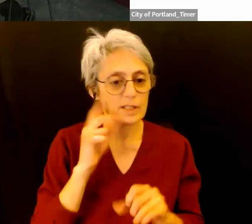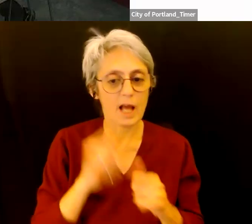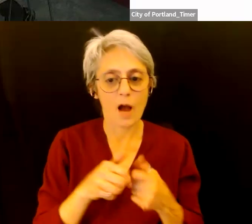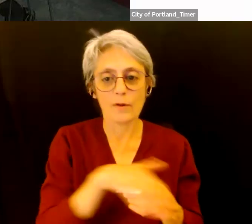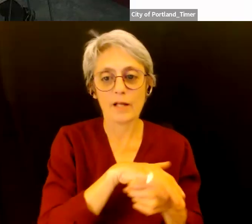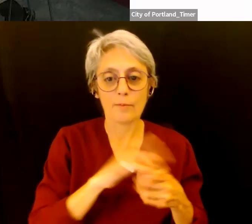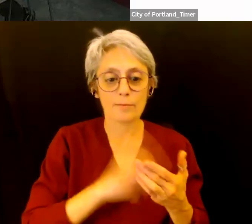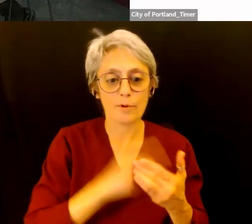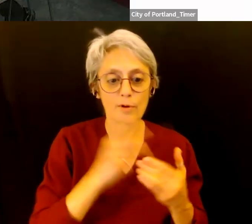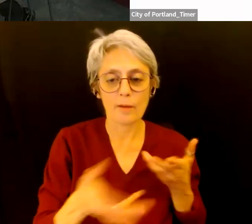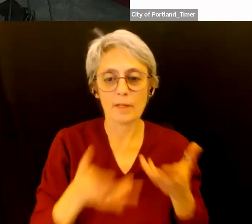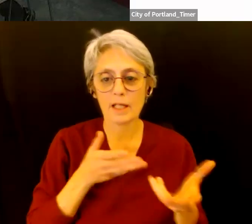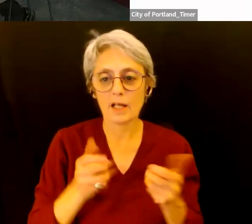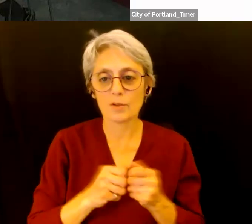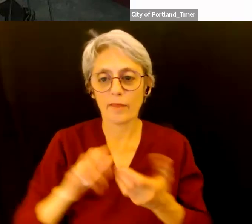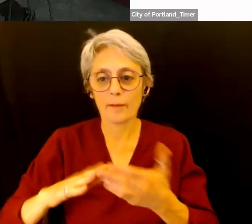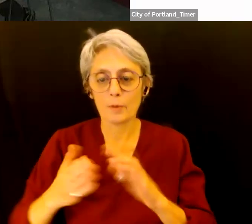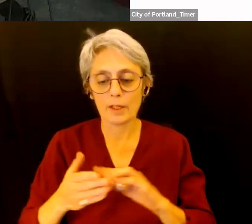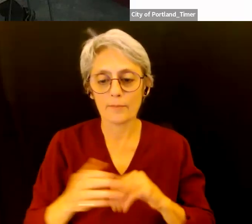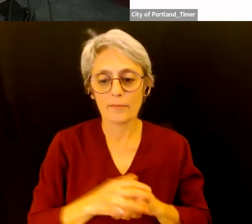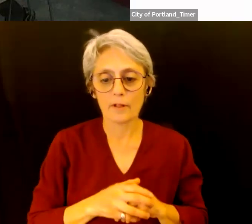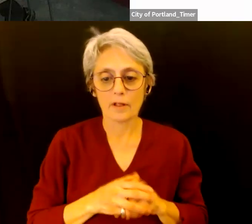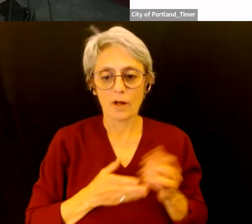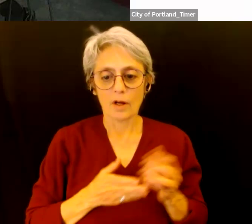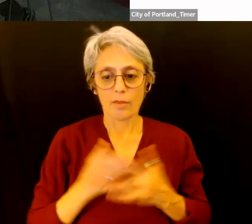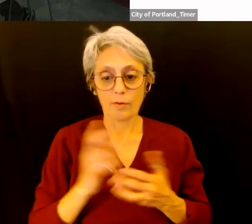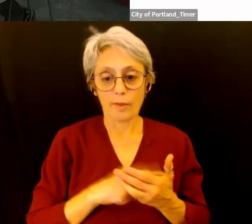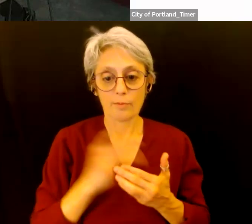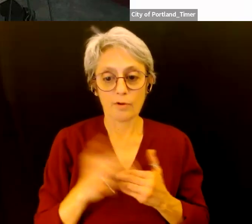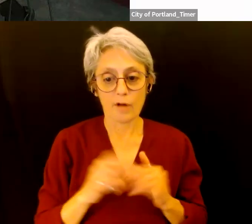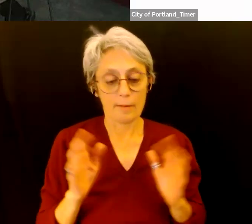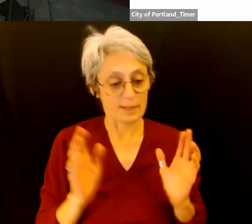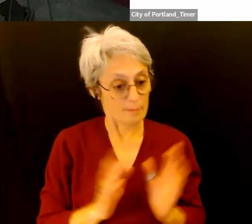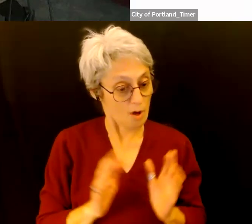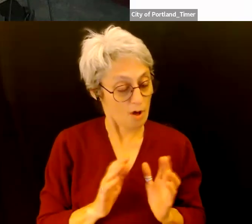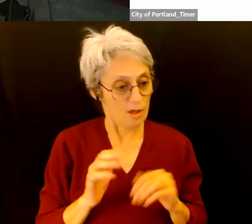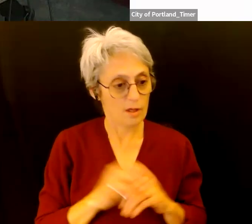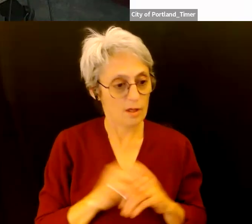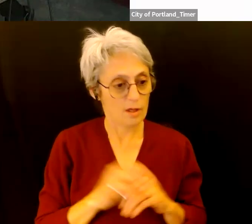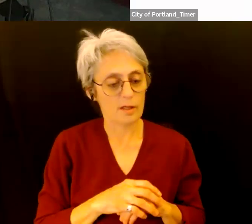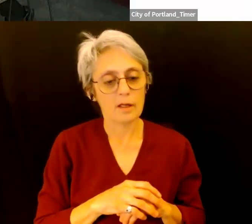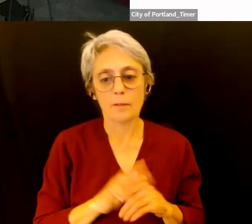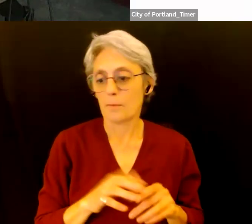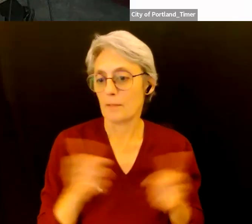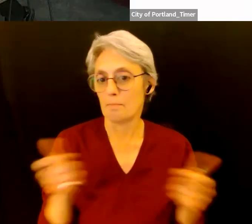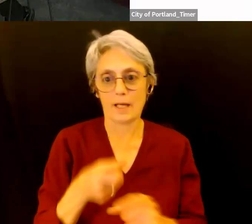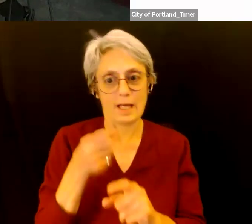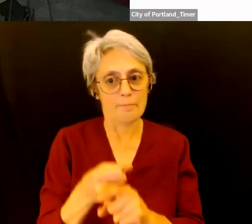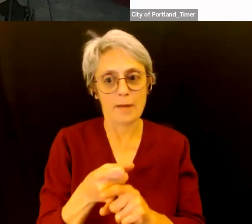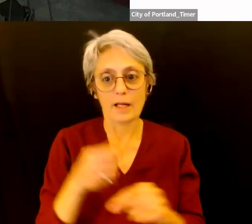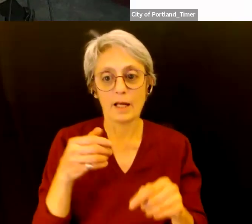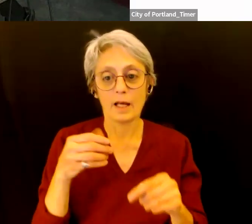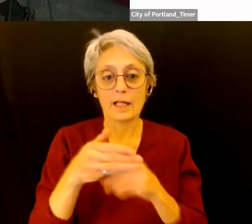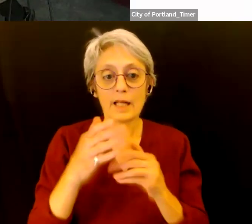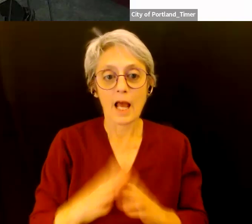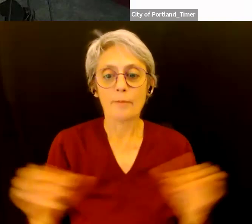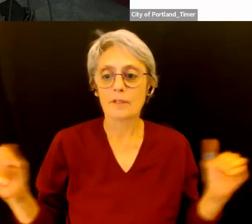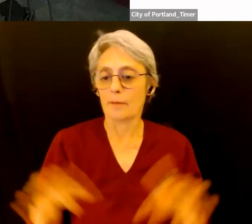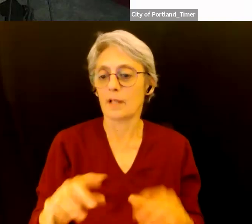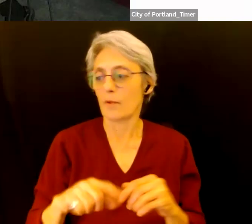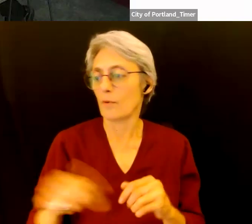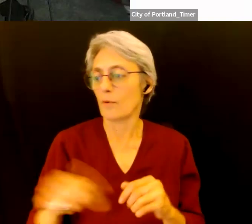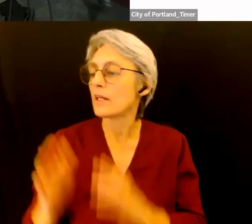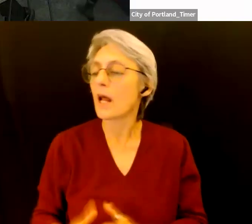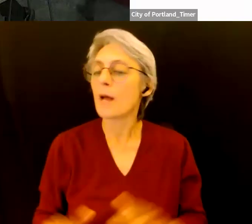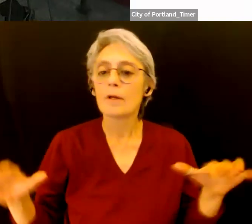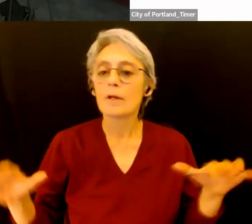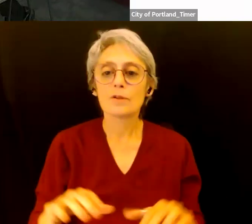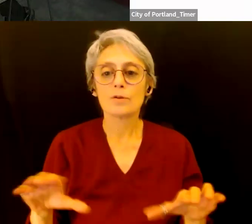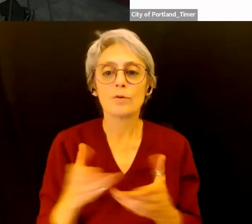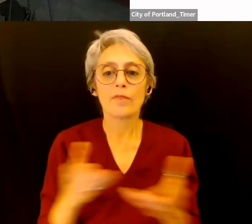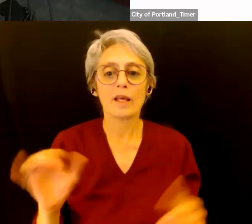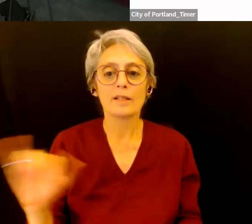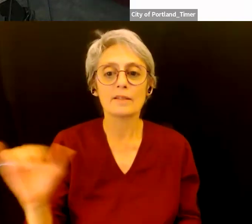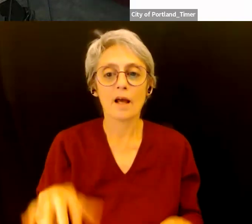Through the program is small. Its impact is big when neighbors come together with other neighbors to do such things as host community cleanups.